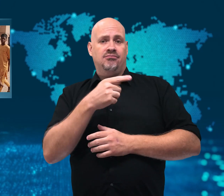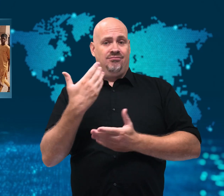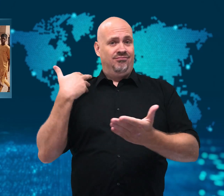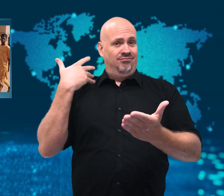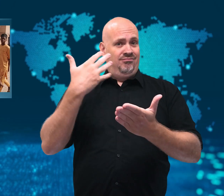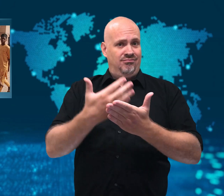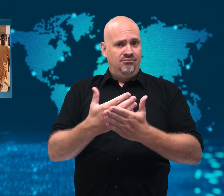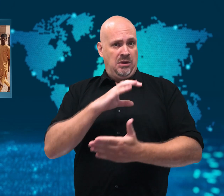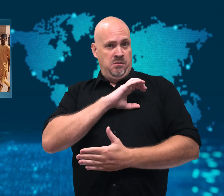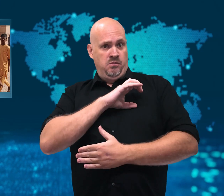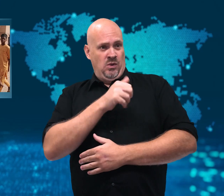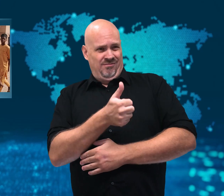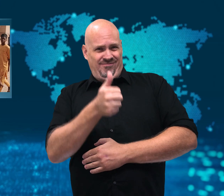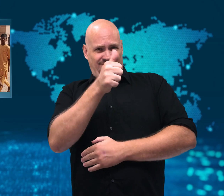In the past,